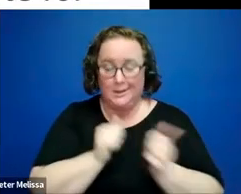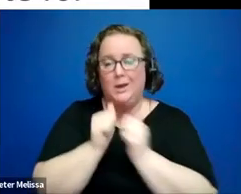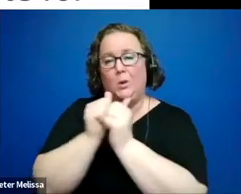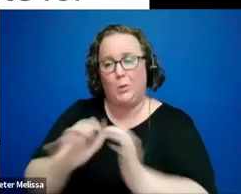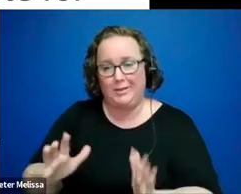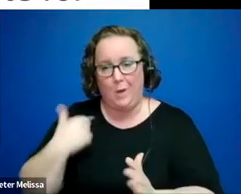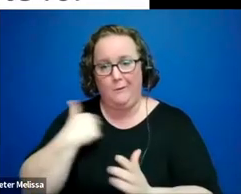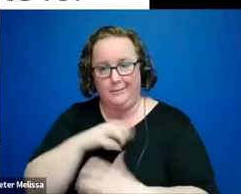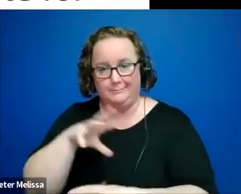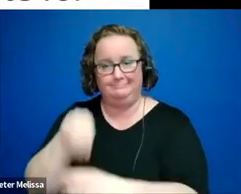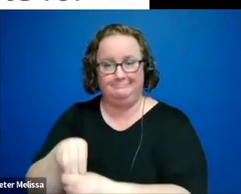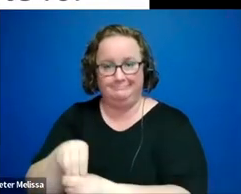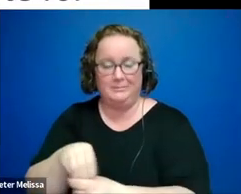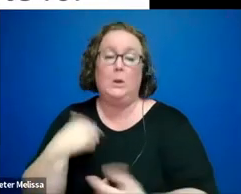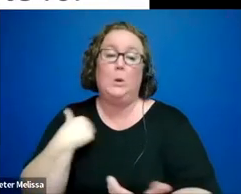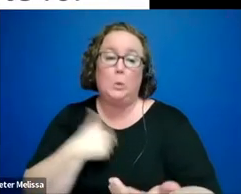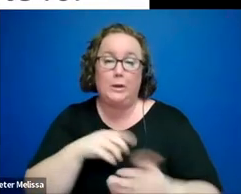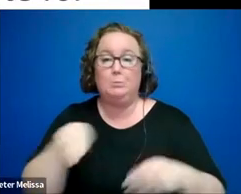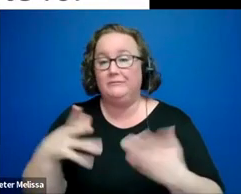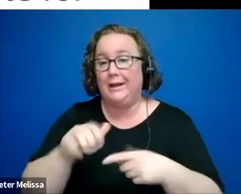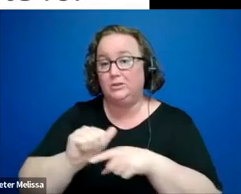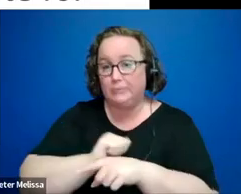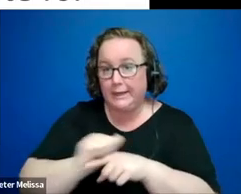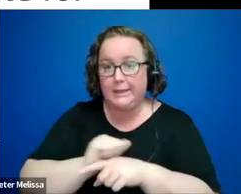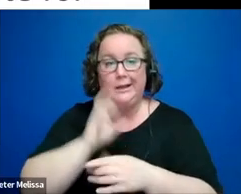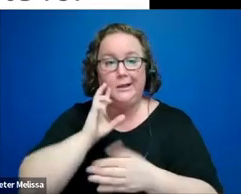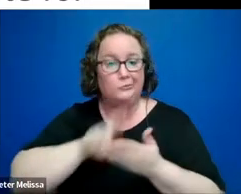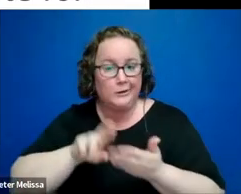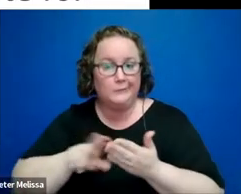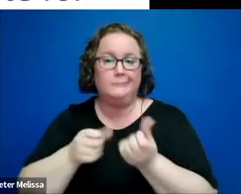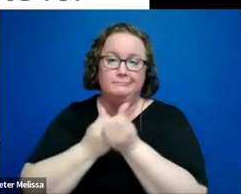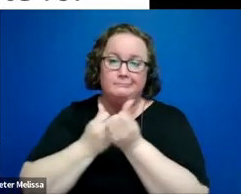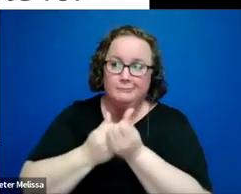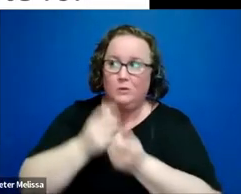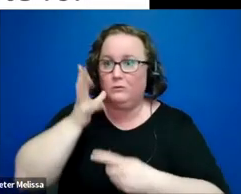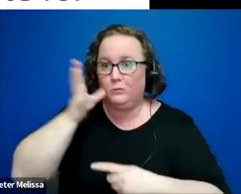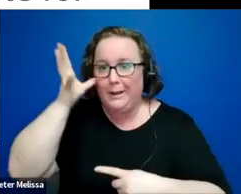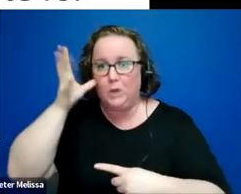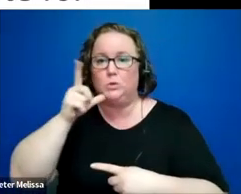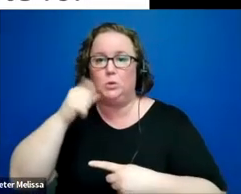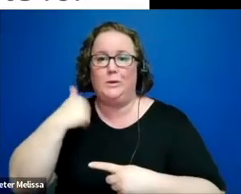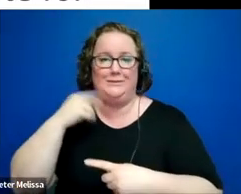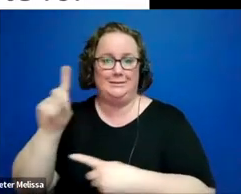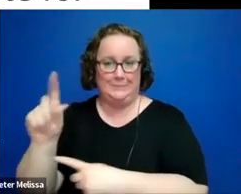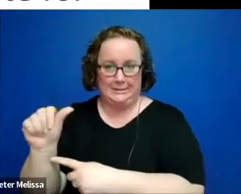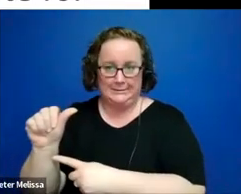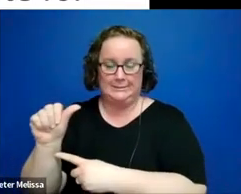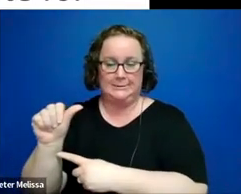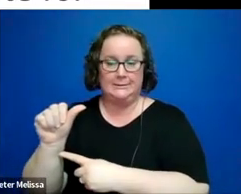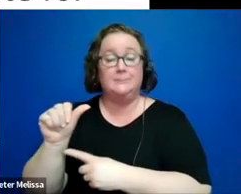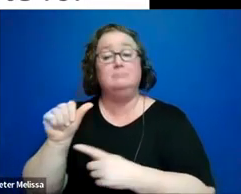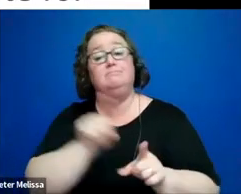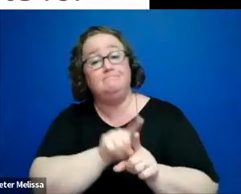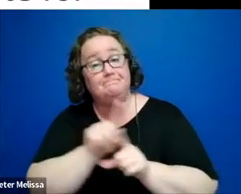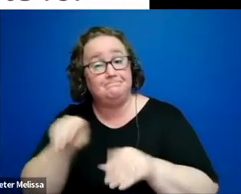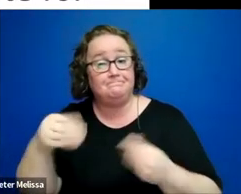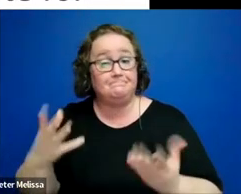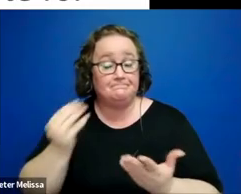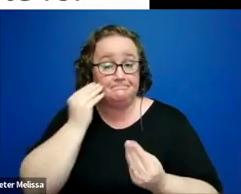research, and advocacy for looking at parents with disabilities, and we also provide information and